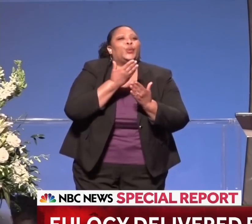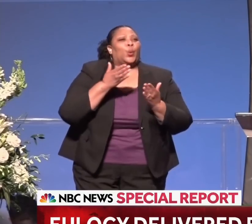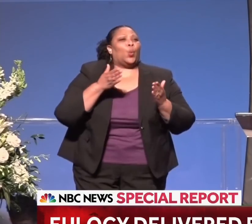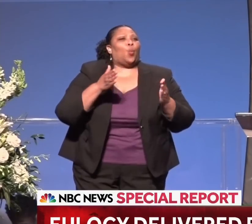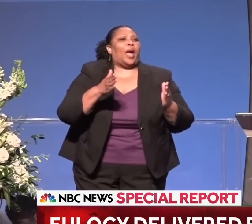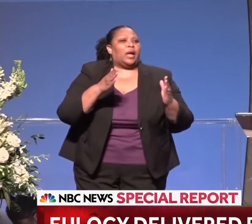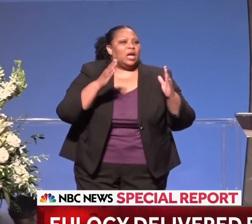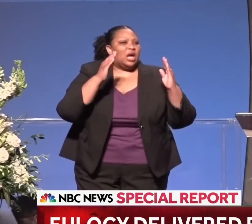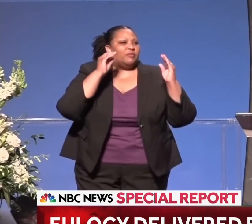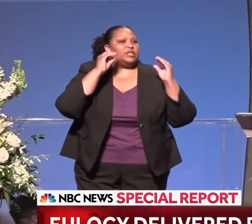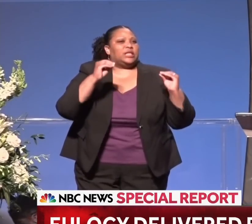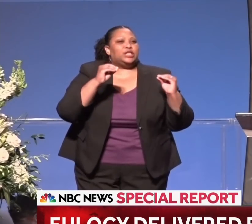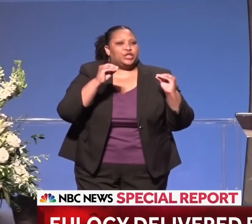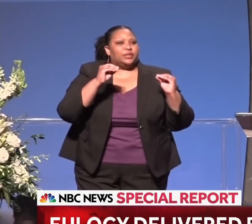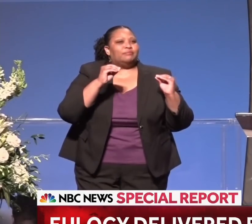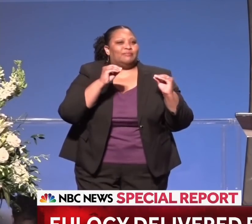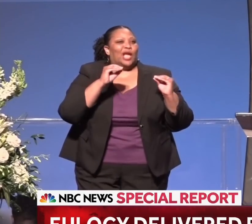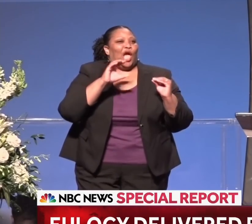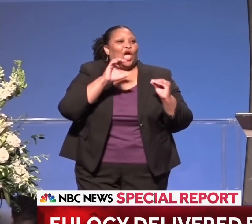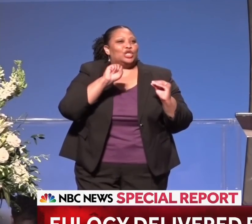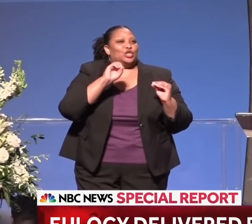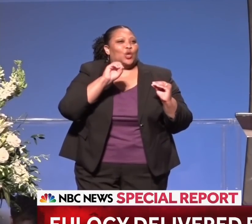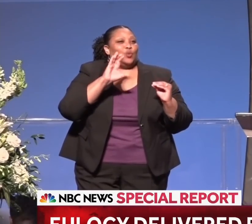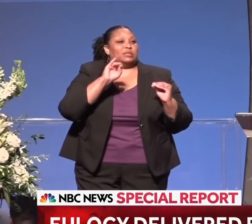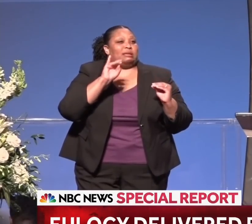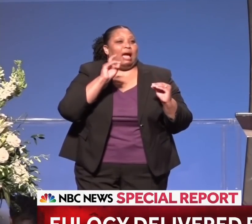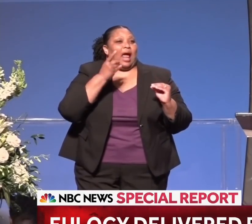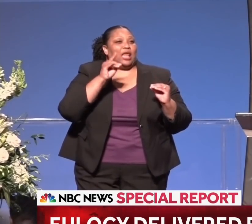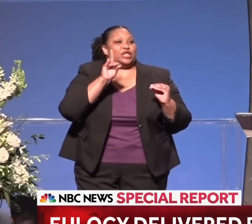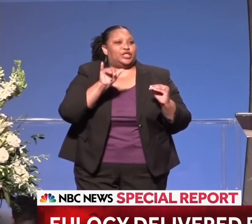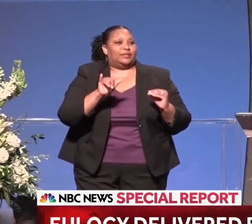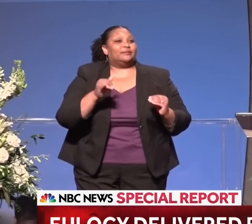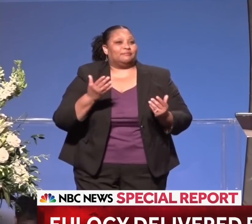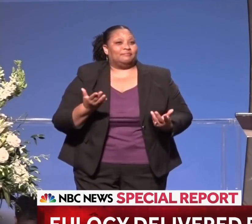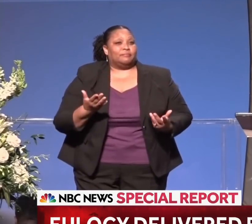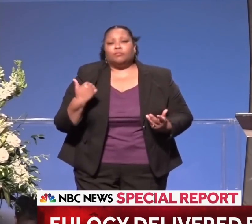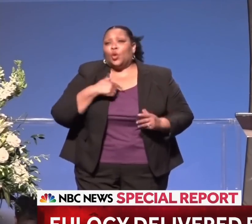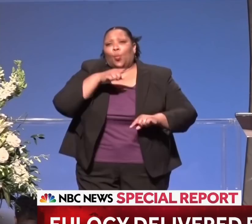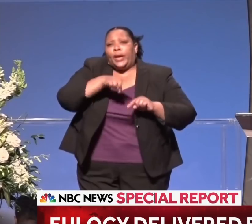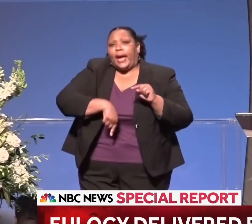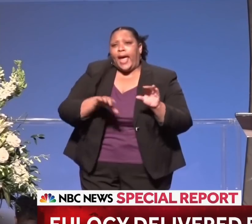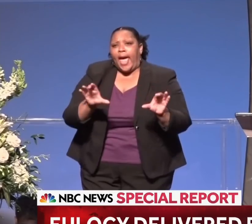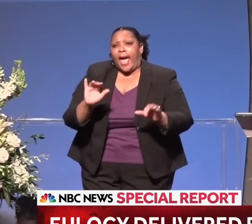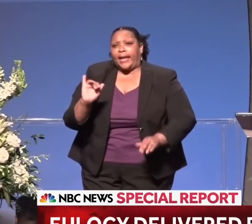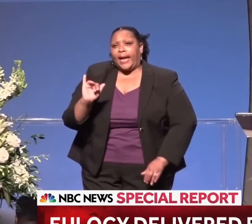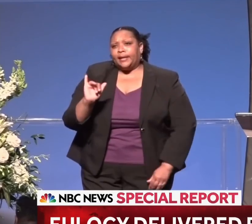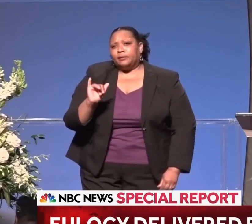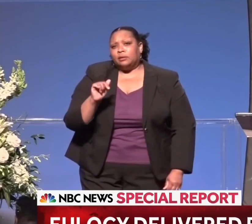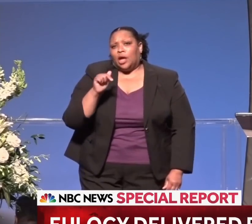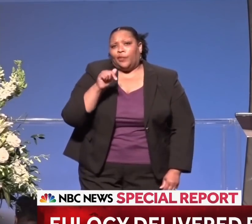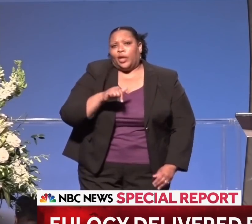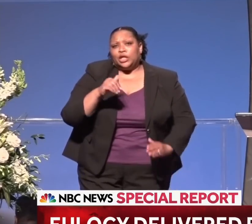WE CANNOT JUST ACT LIKE THIS IS